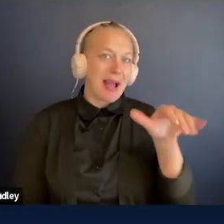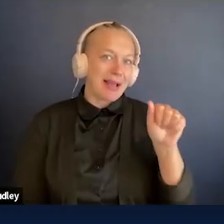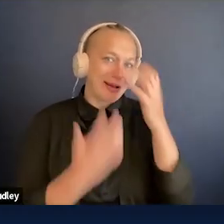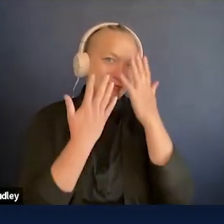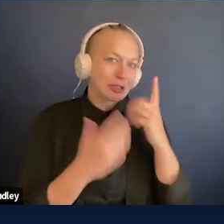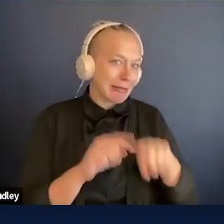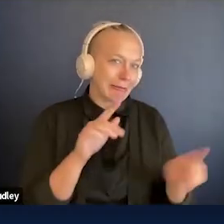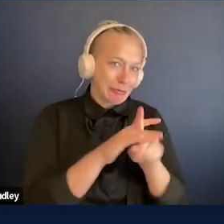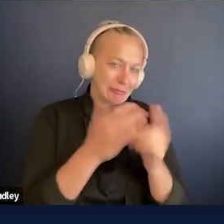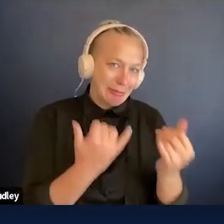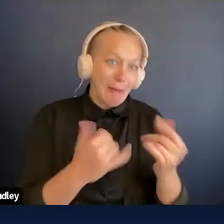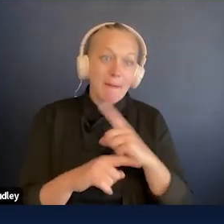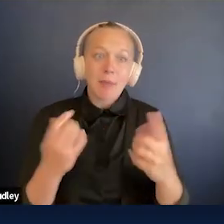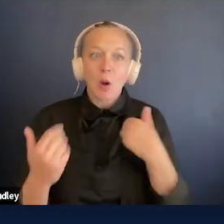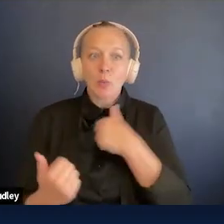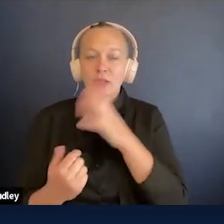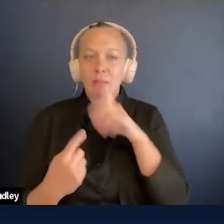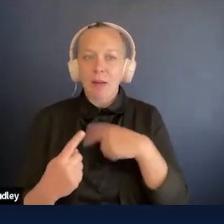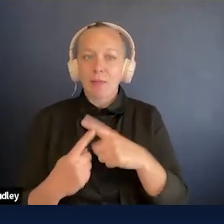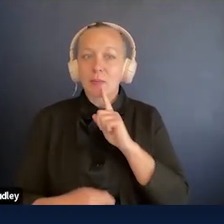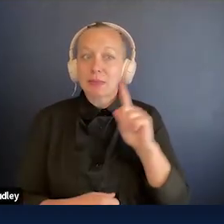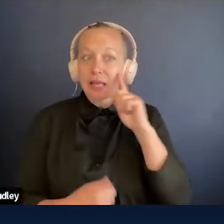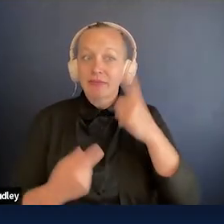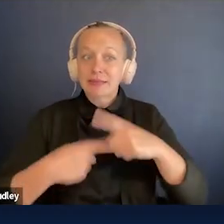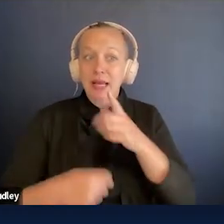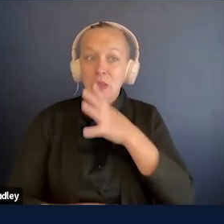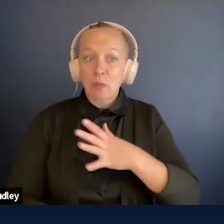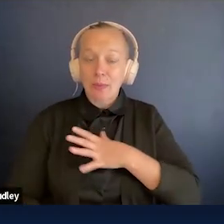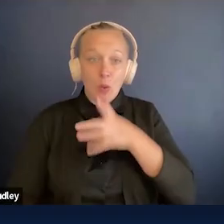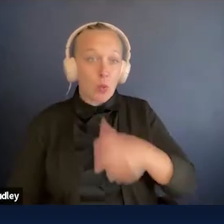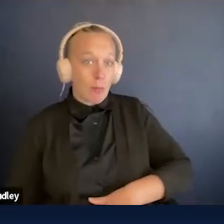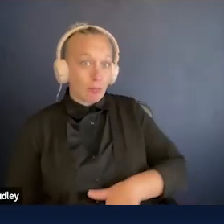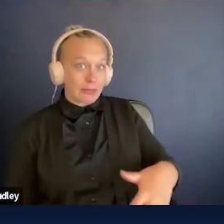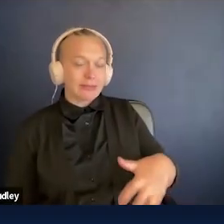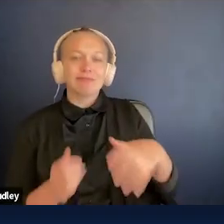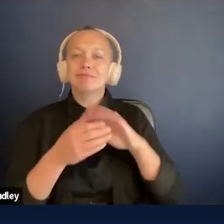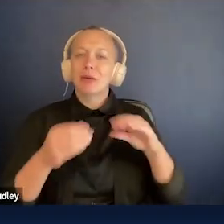experience of death time in pregnant women in narrative review.